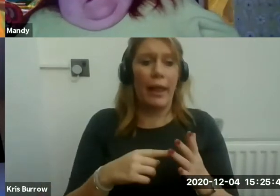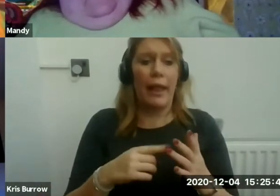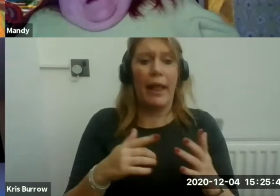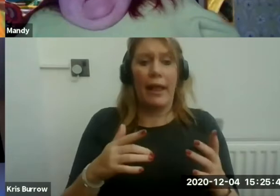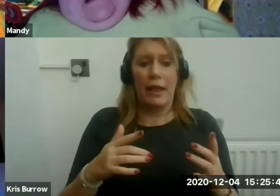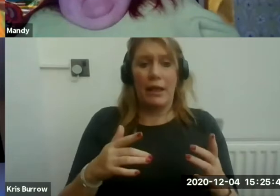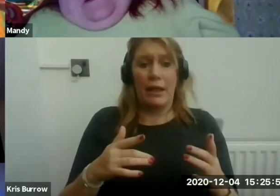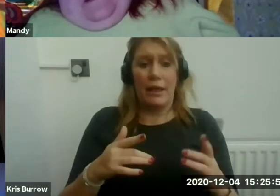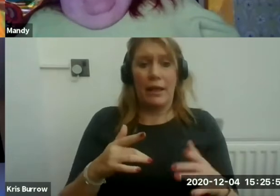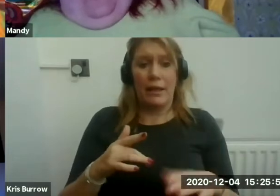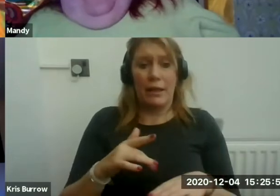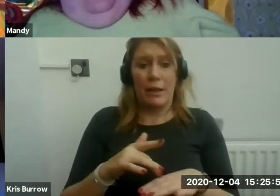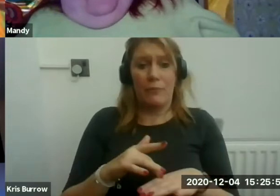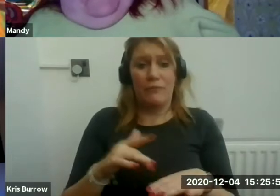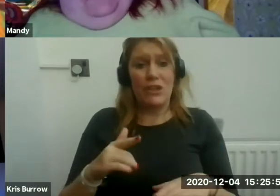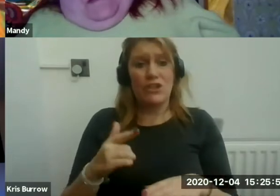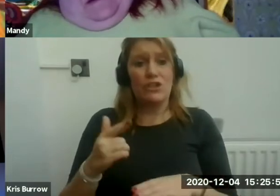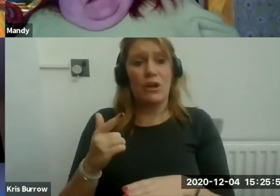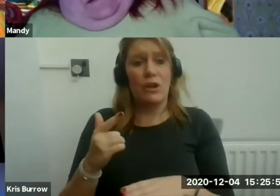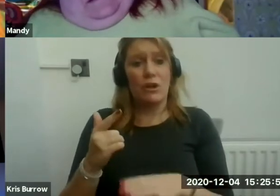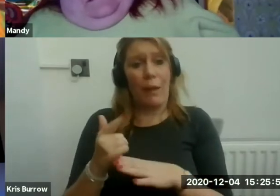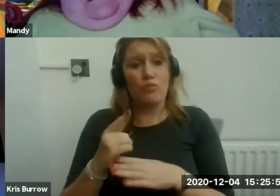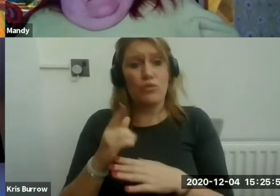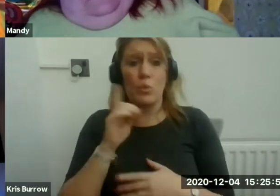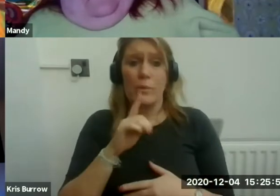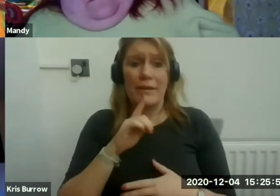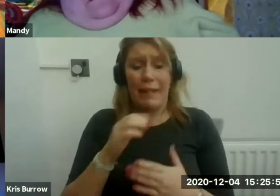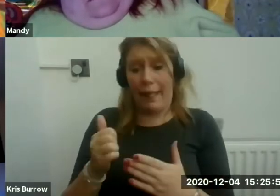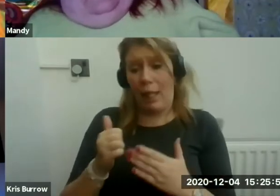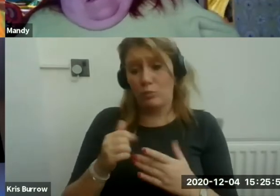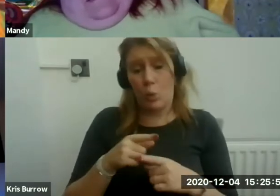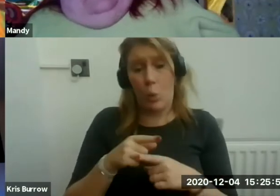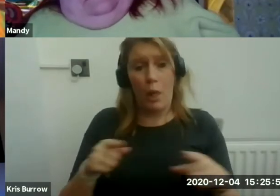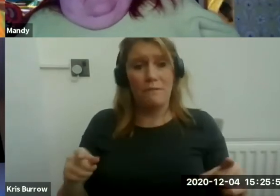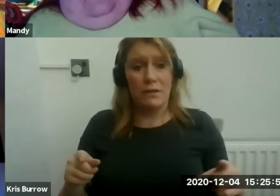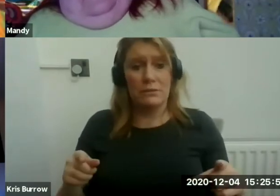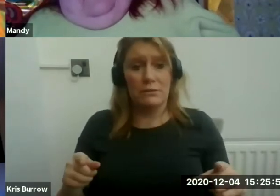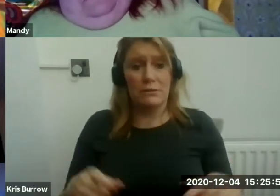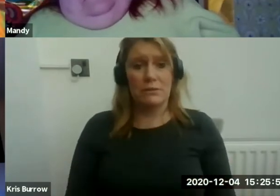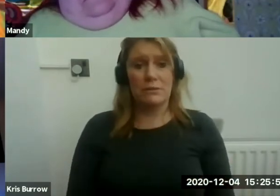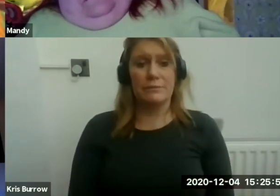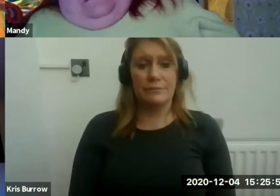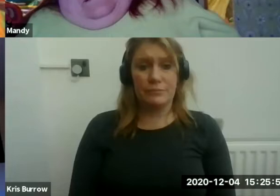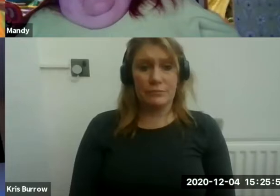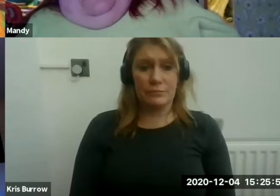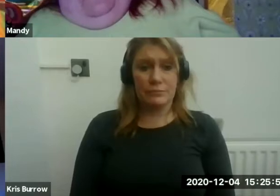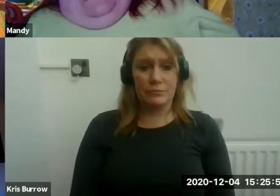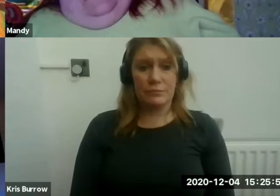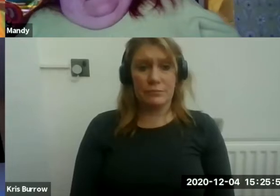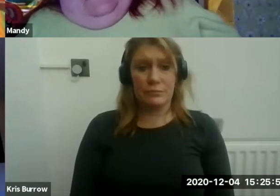obviously we just laughed, didn't we, all day. Hopefully not when I'm on screen but